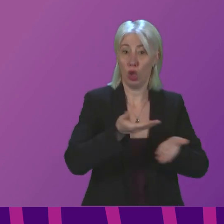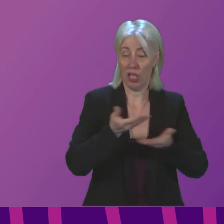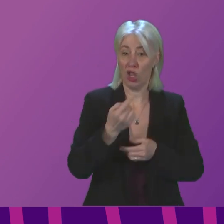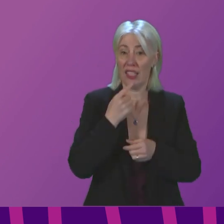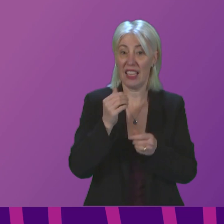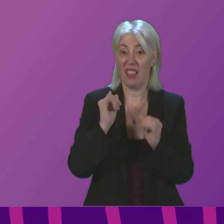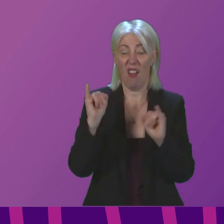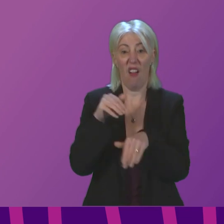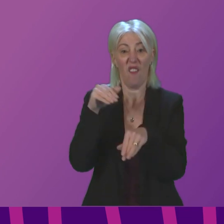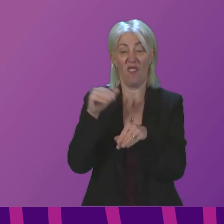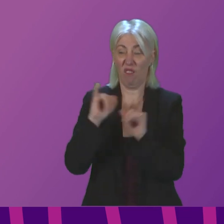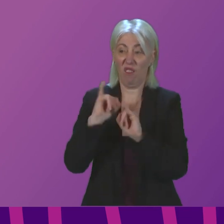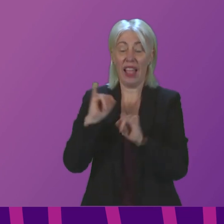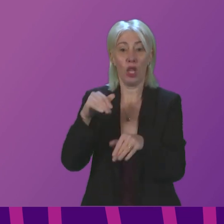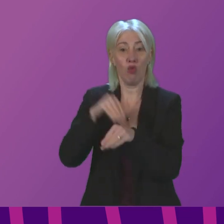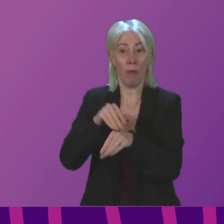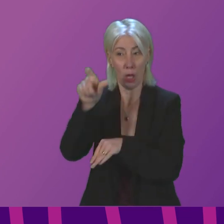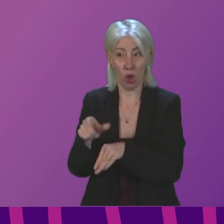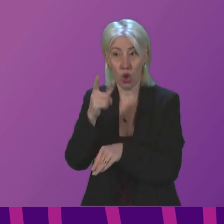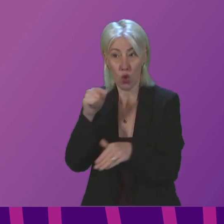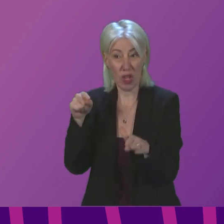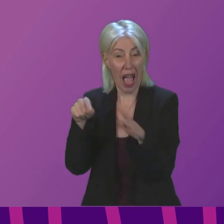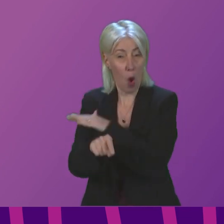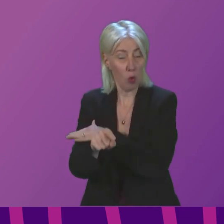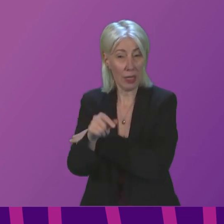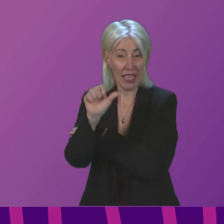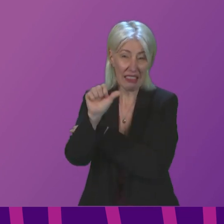could get out of prison after serving just six or seven years of their sentence. The